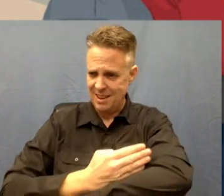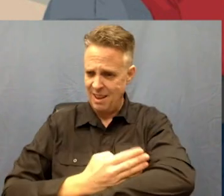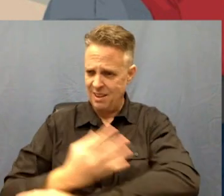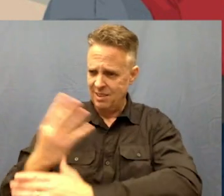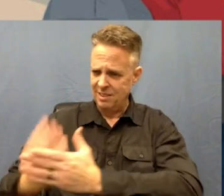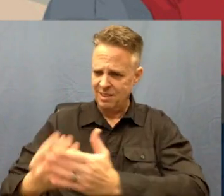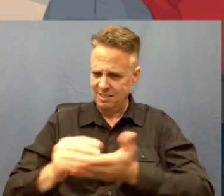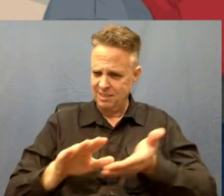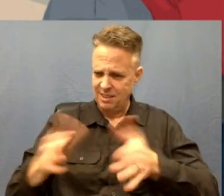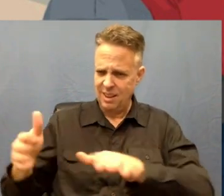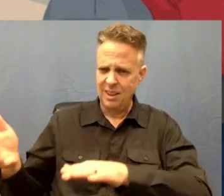DEATH OF MY SONS, SOMETHING SO DIFFICULT, THEN I THINK I CAN